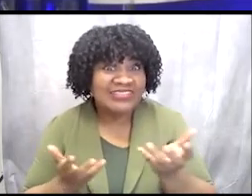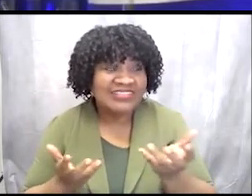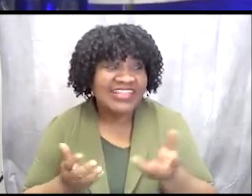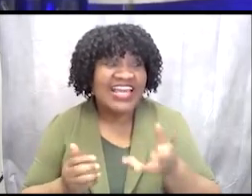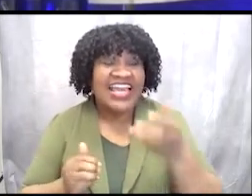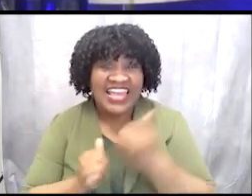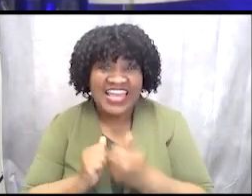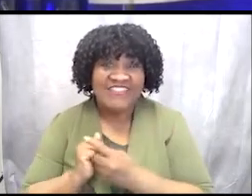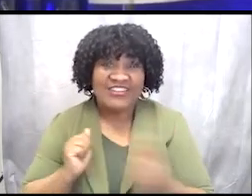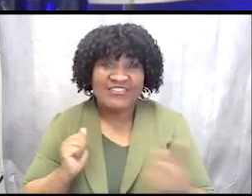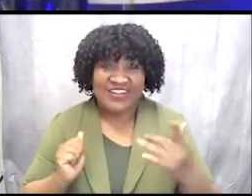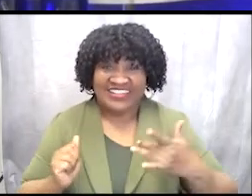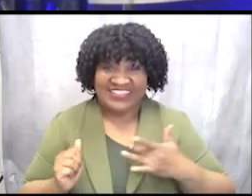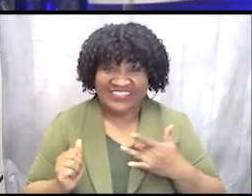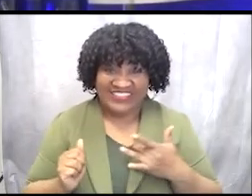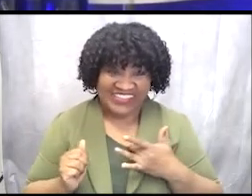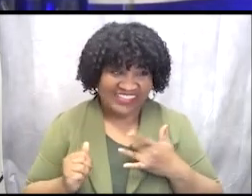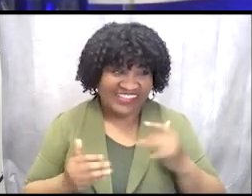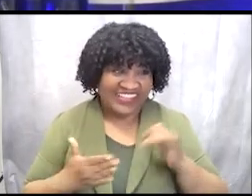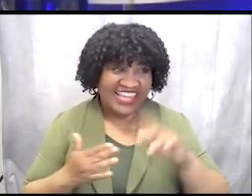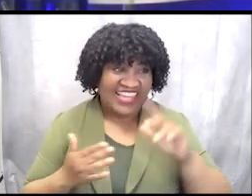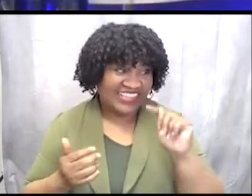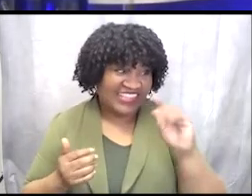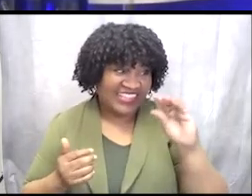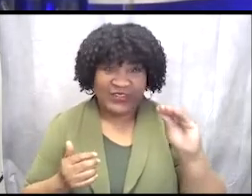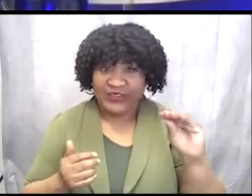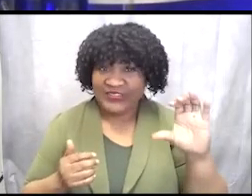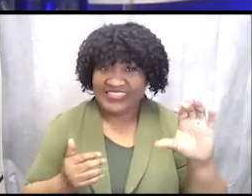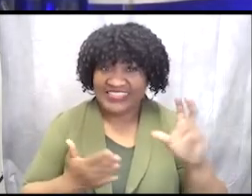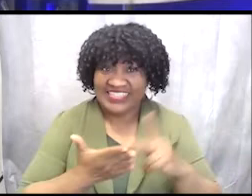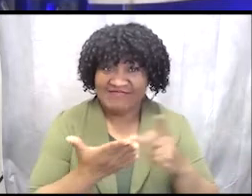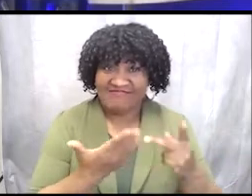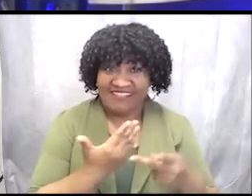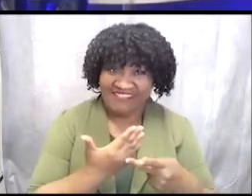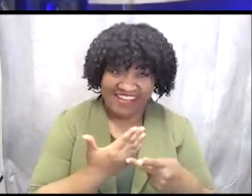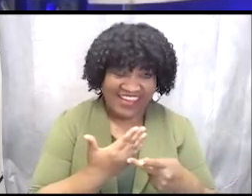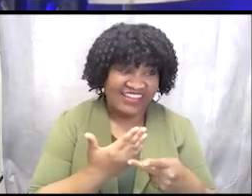Everyone thinks that the TOC program was part of a budget.